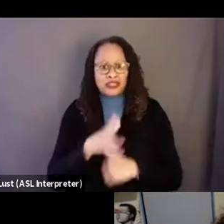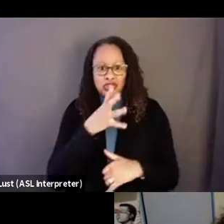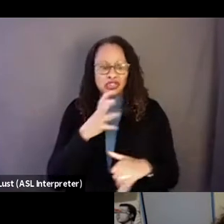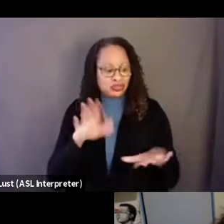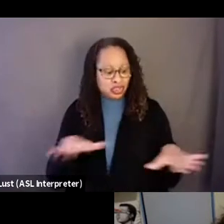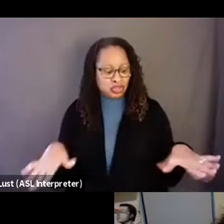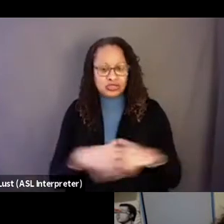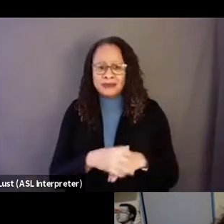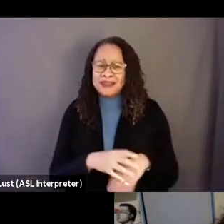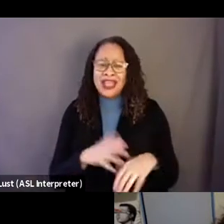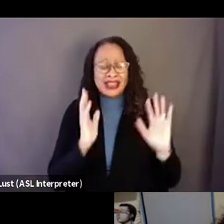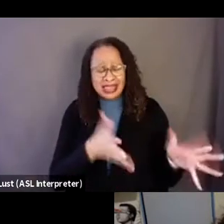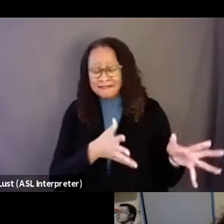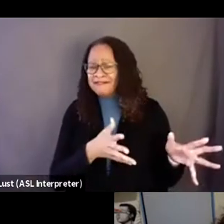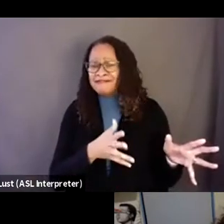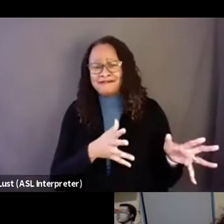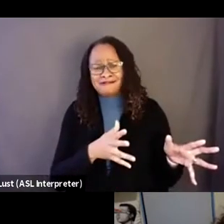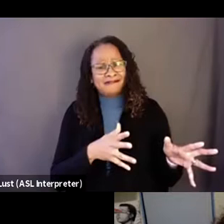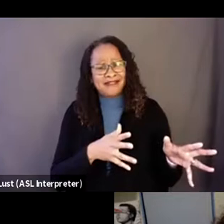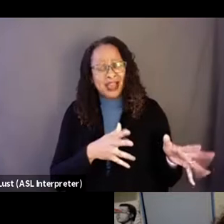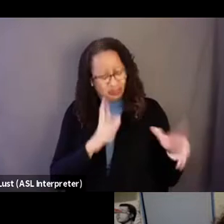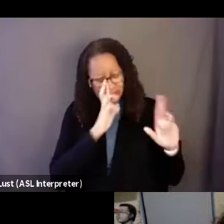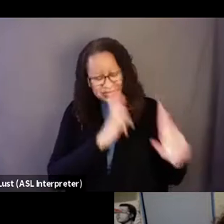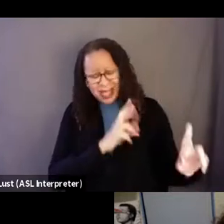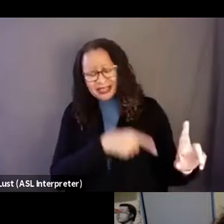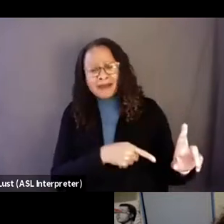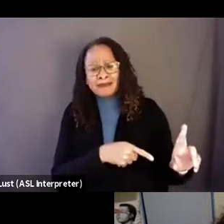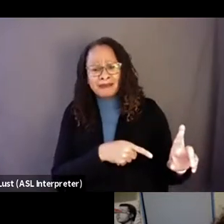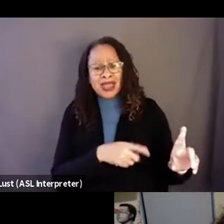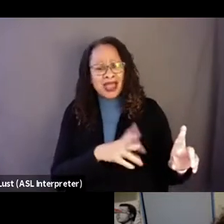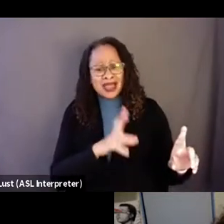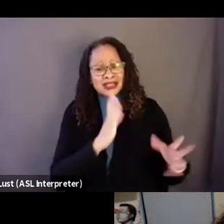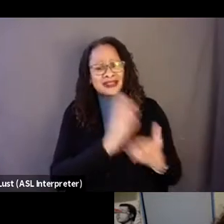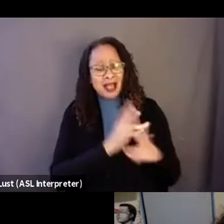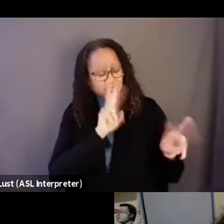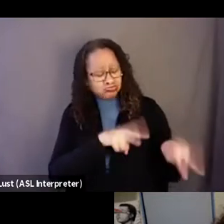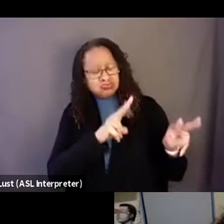Give them some respect. Stop down-talking them and stop mistreating them. They deserve it.